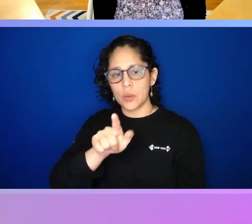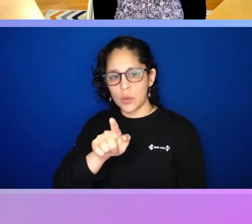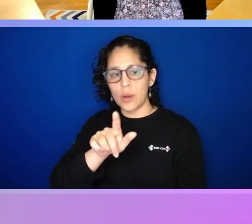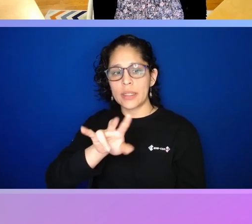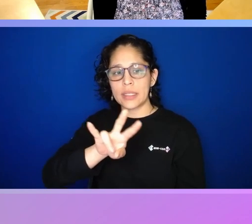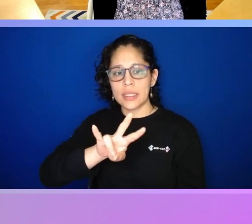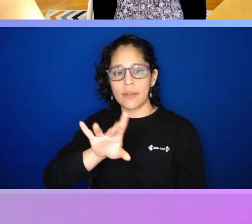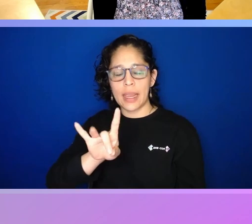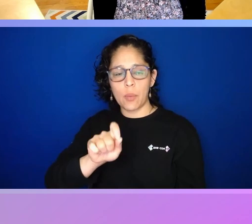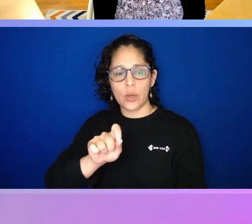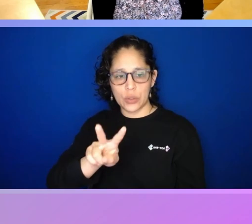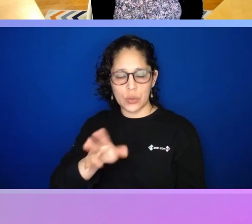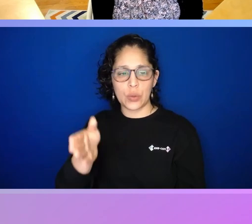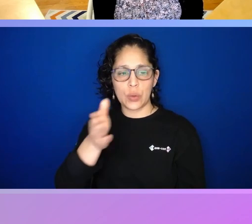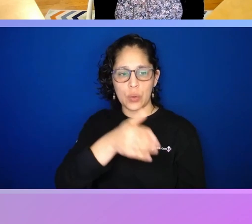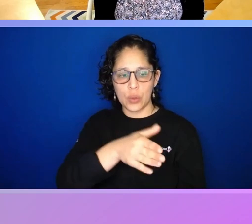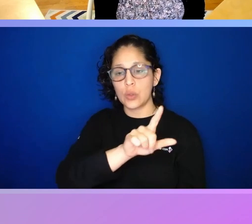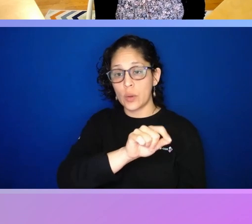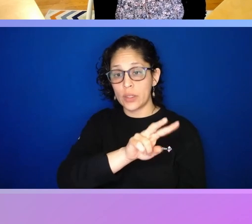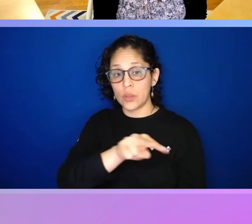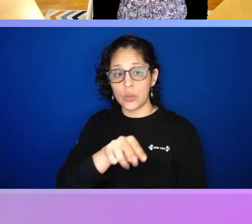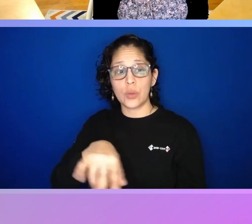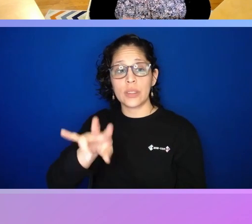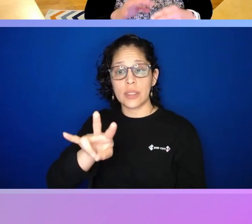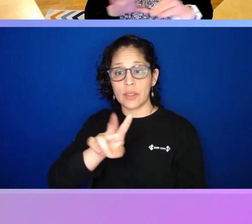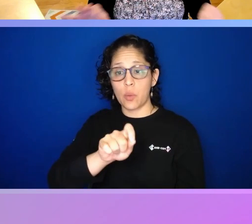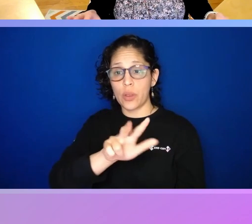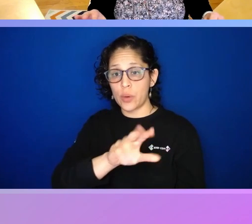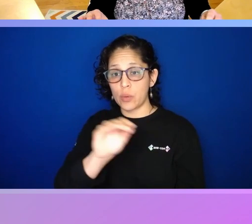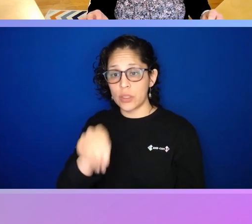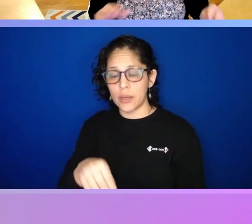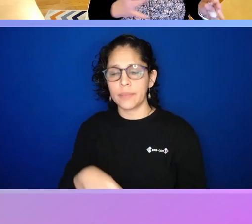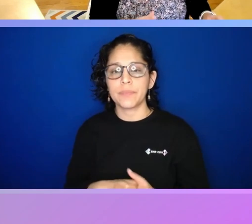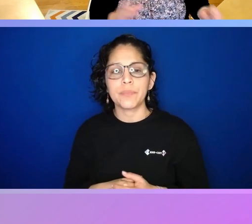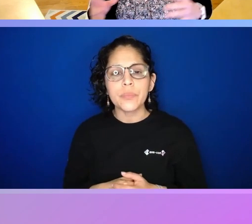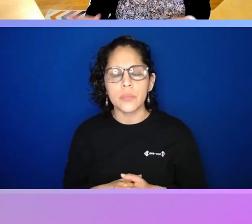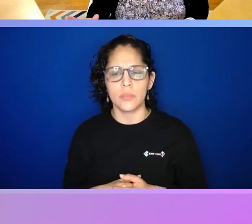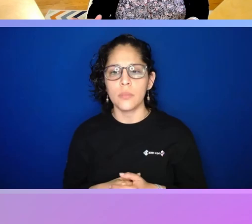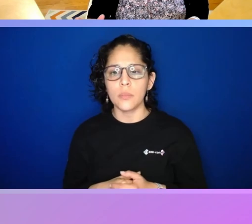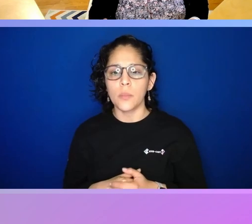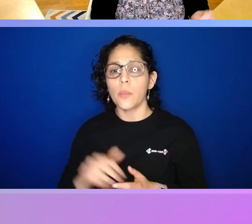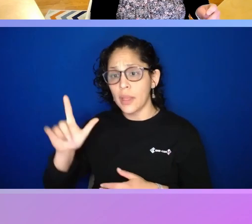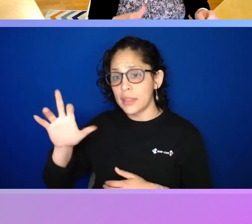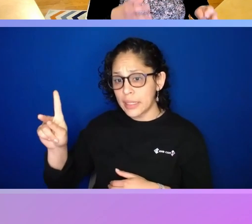showing the representation of the color contrast annotations. We have done the gradients, analyze what we